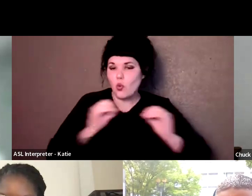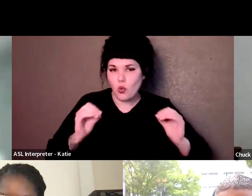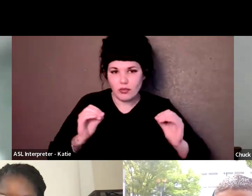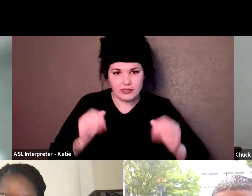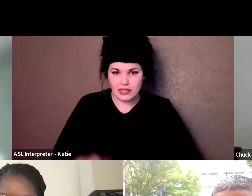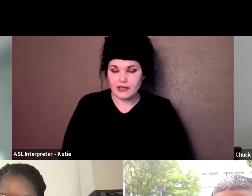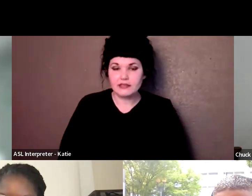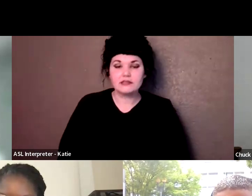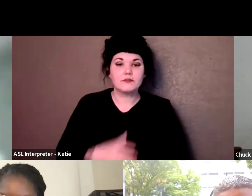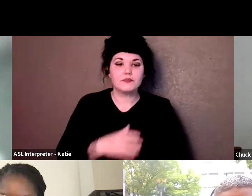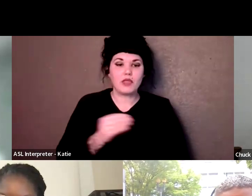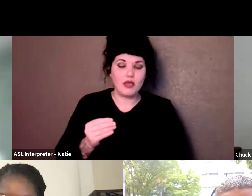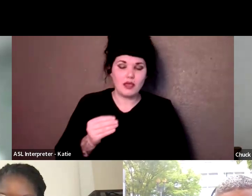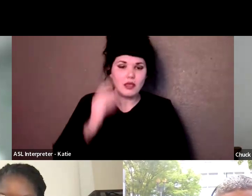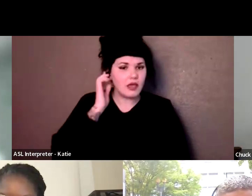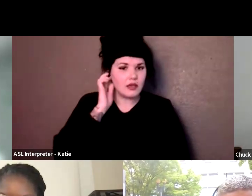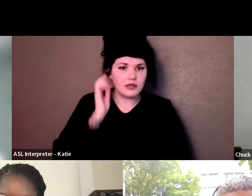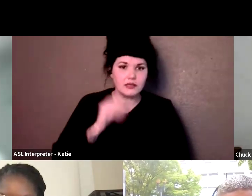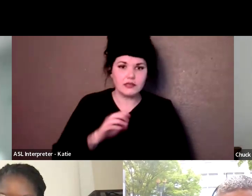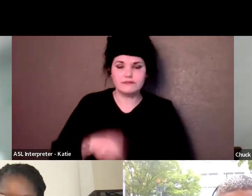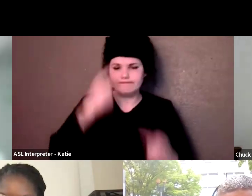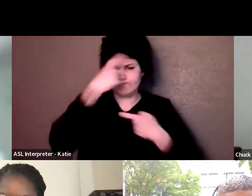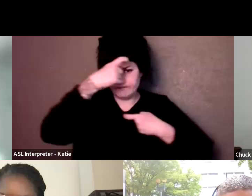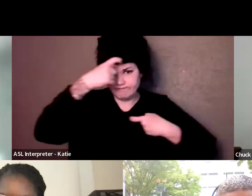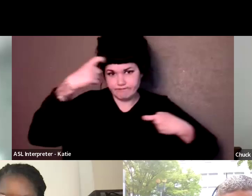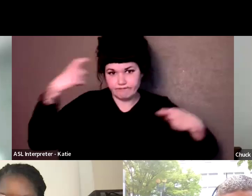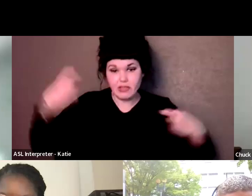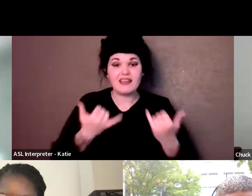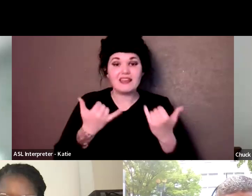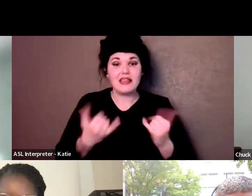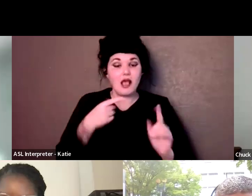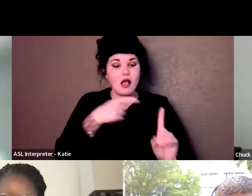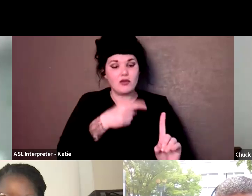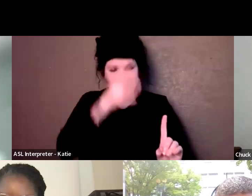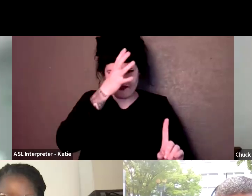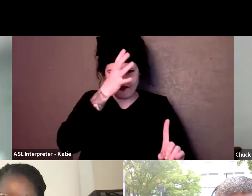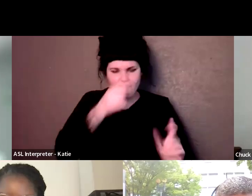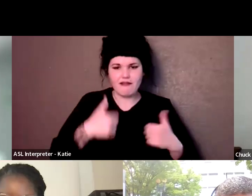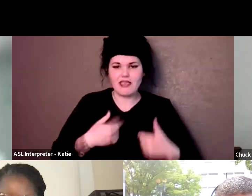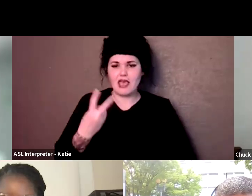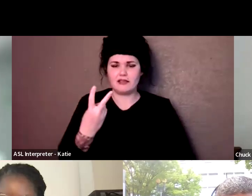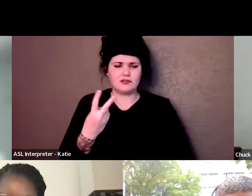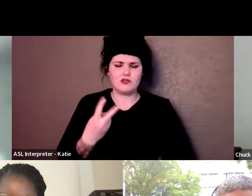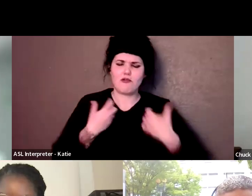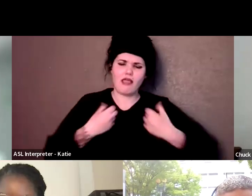of trauma. Nowadays though, Earl is the father of two healthy and full of life kids, who he credits